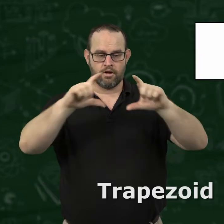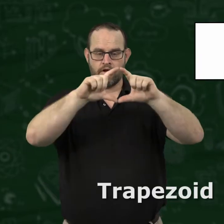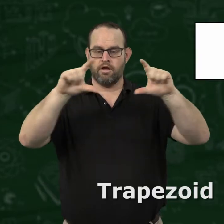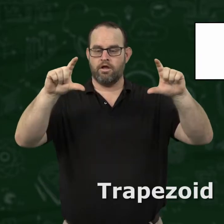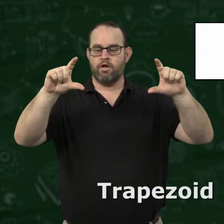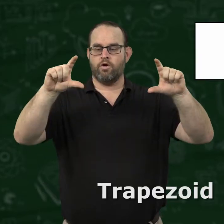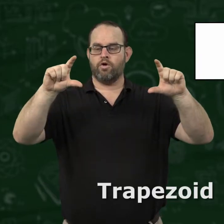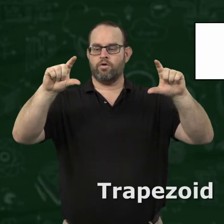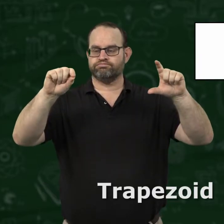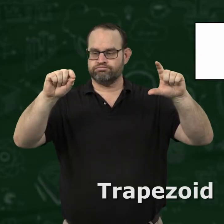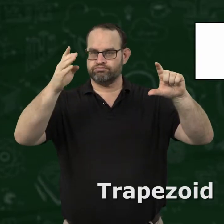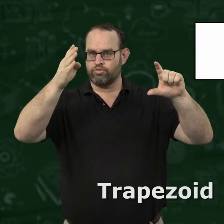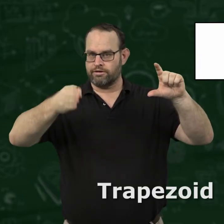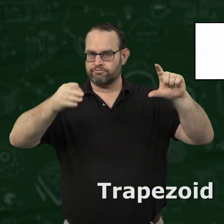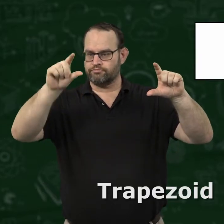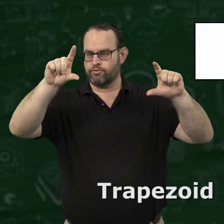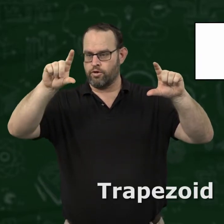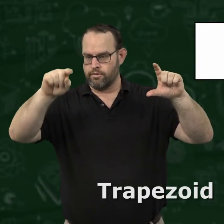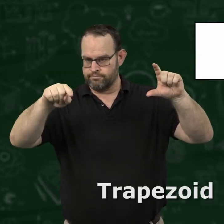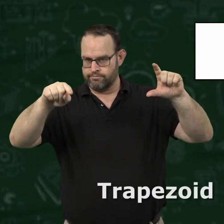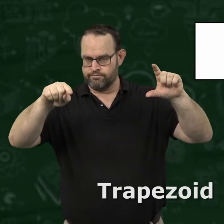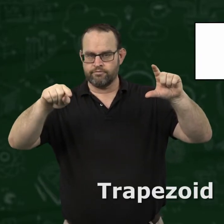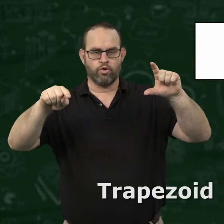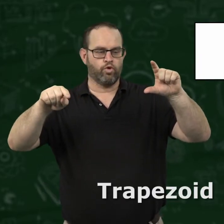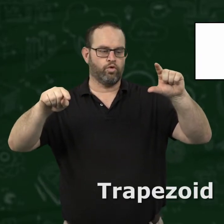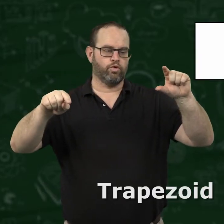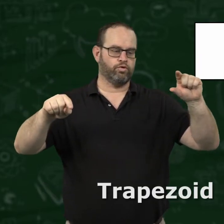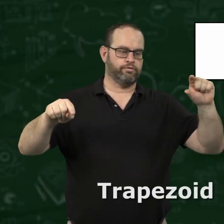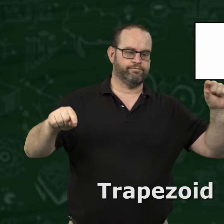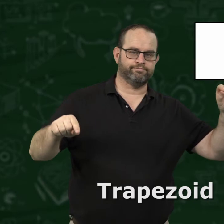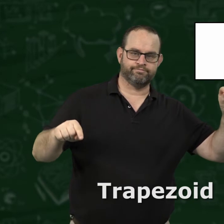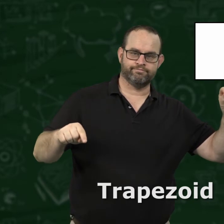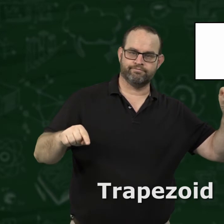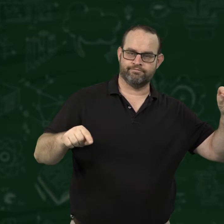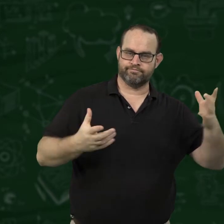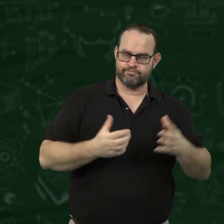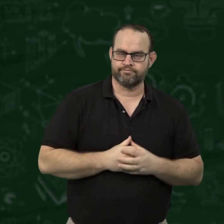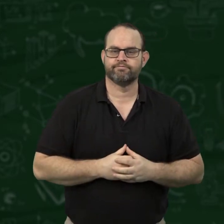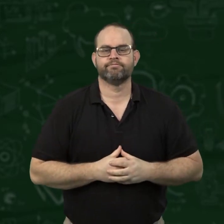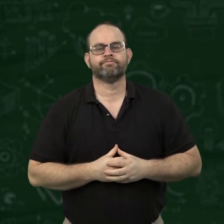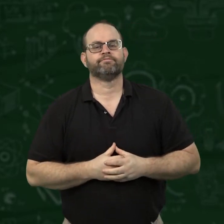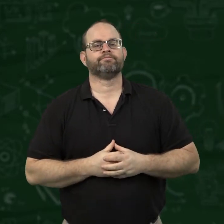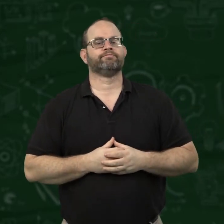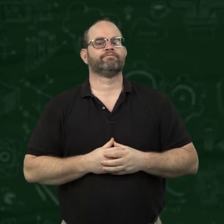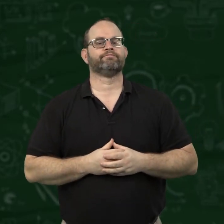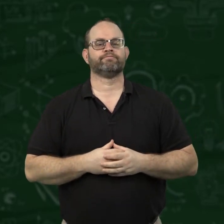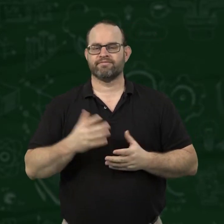A trapezoid that has a pair of right angles.